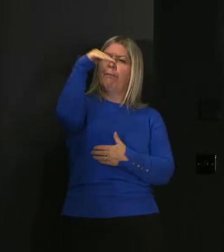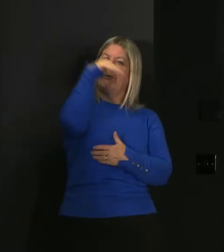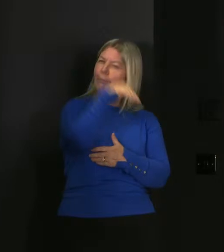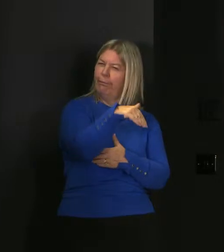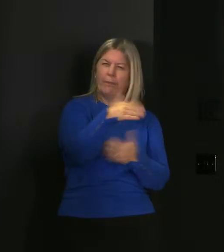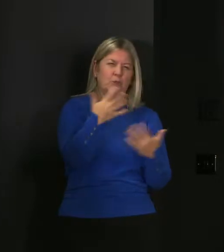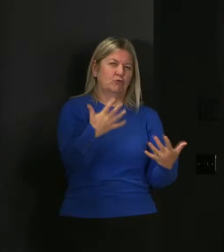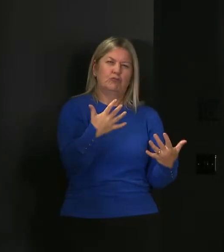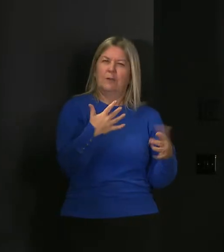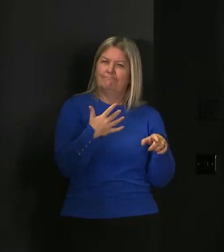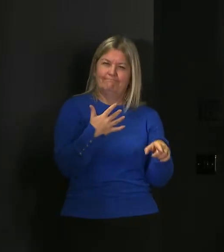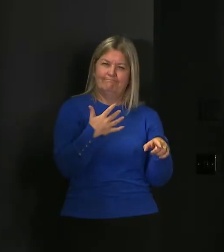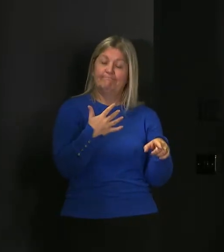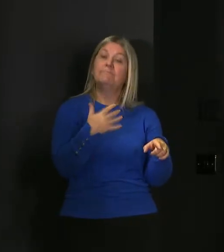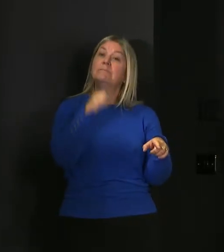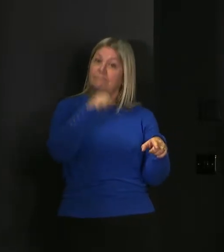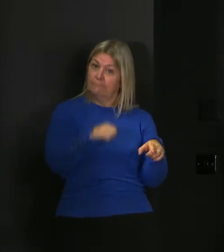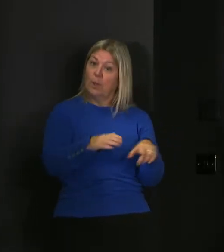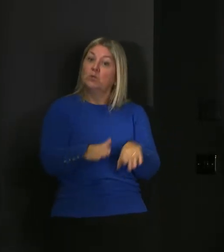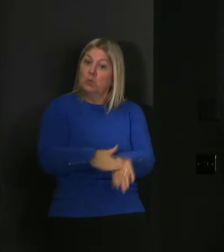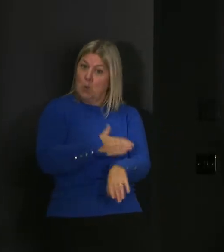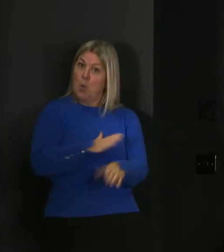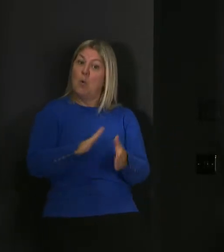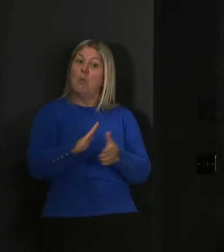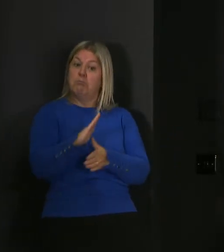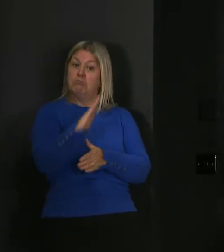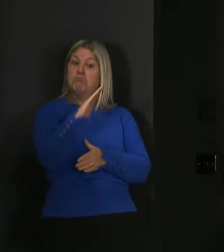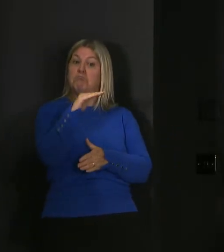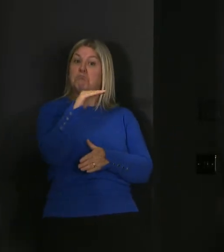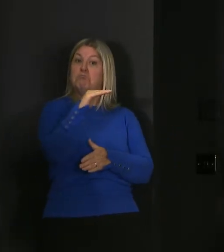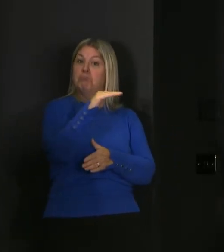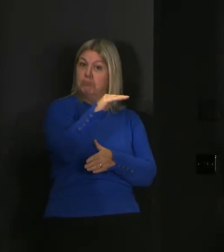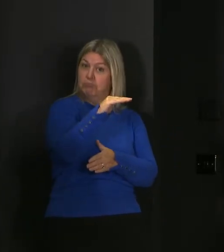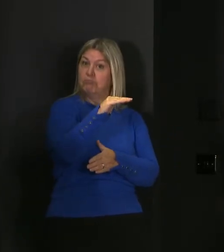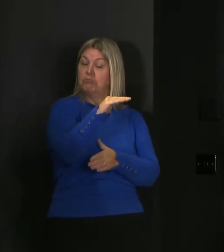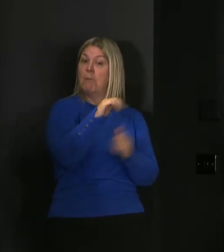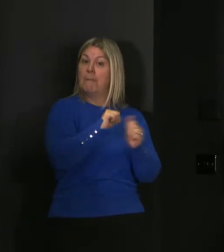figures. So although it has certainly slowed down and has been containing some of the rate of growth